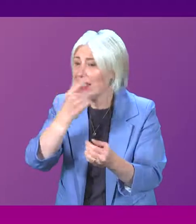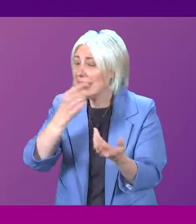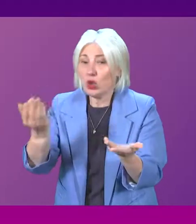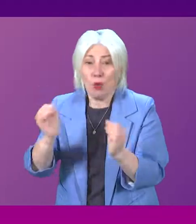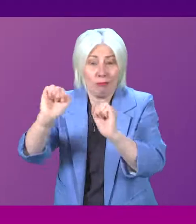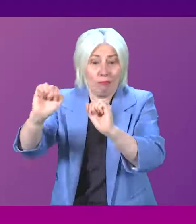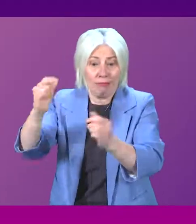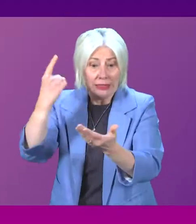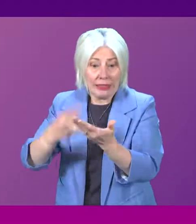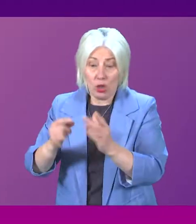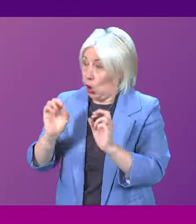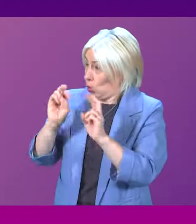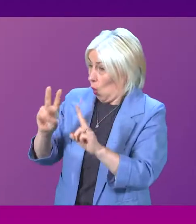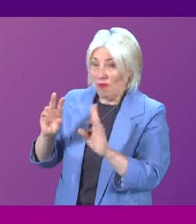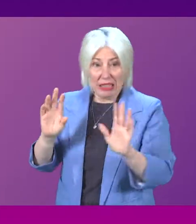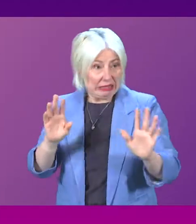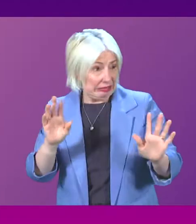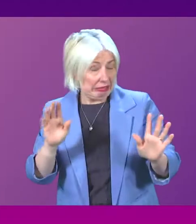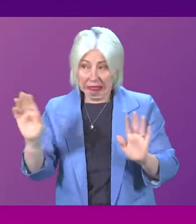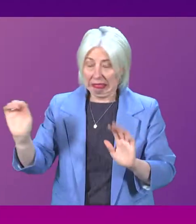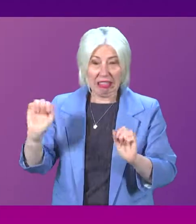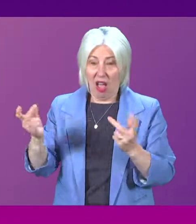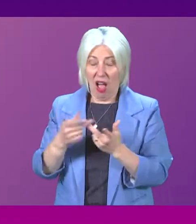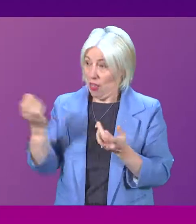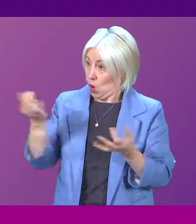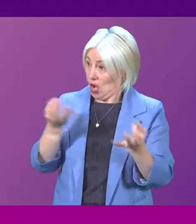I hope that that addresses Mr MacGregor’s first point.